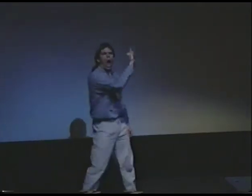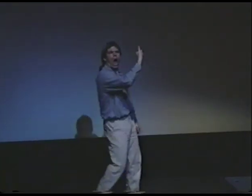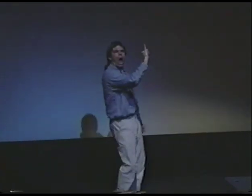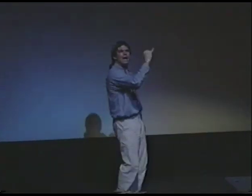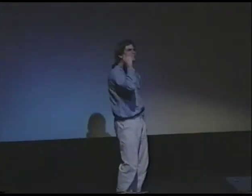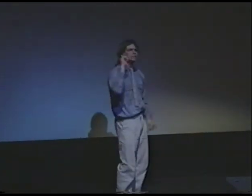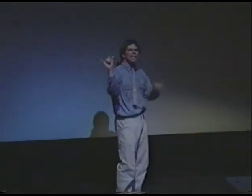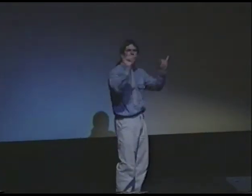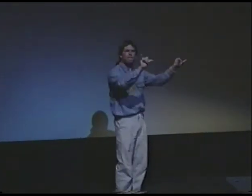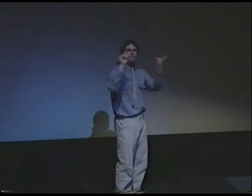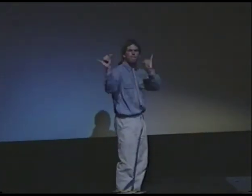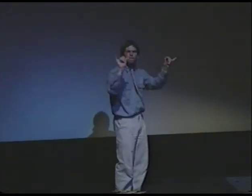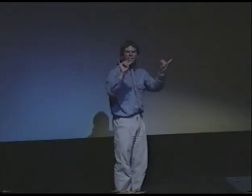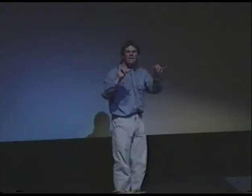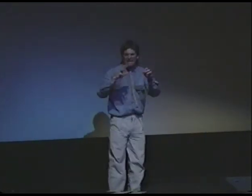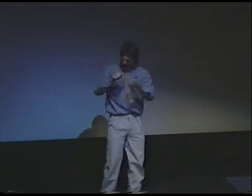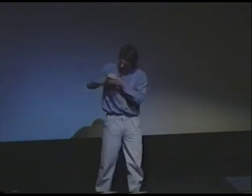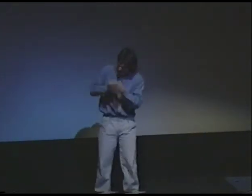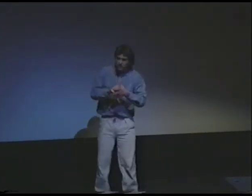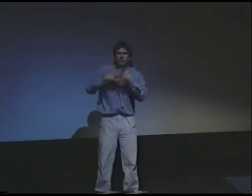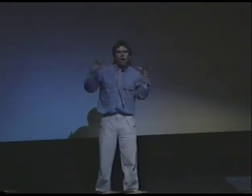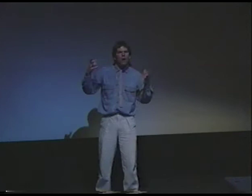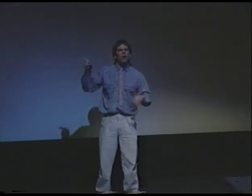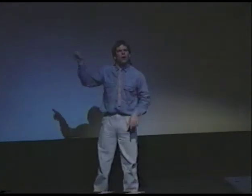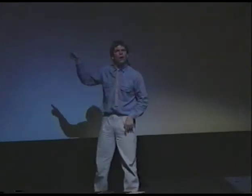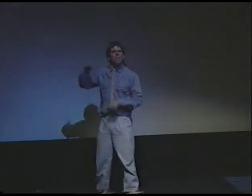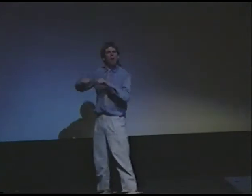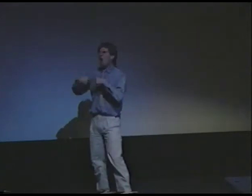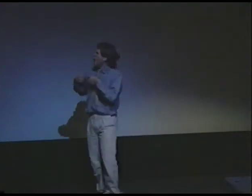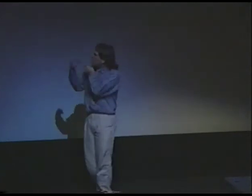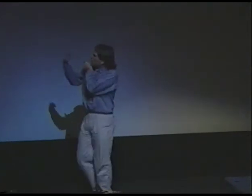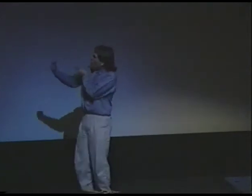See L- I - E, it's the same. The emphasis is there.